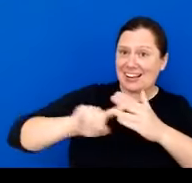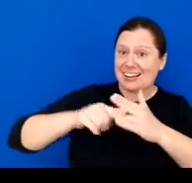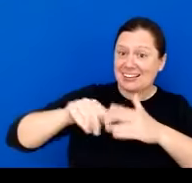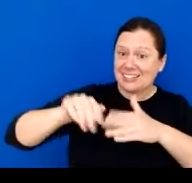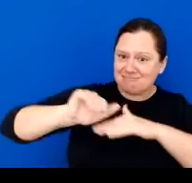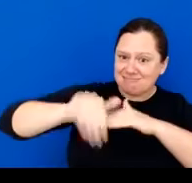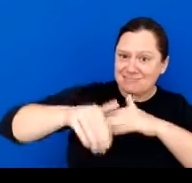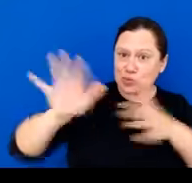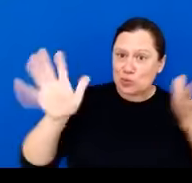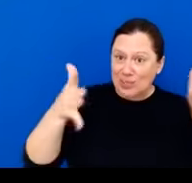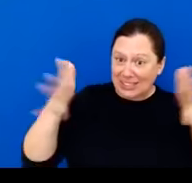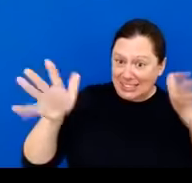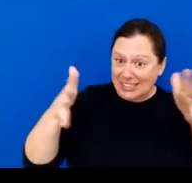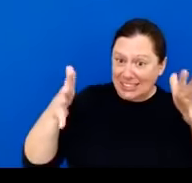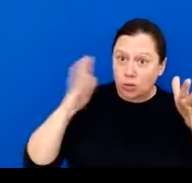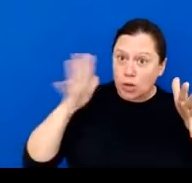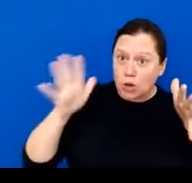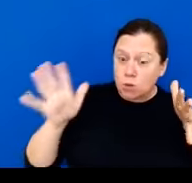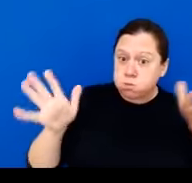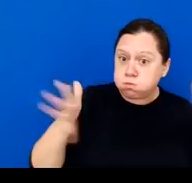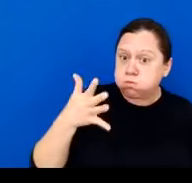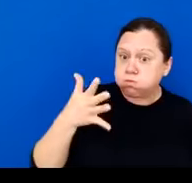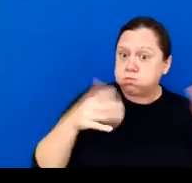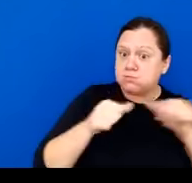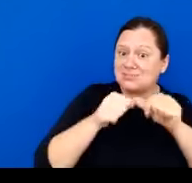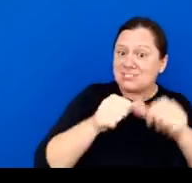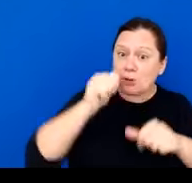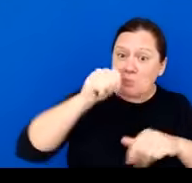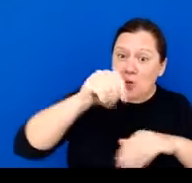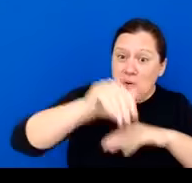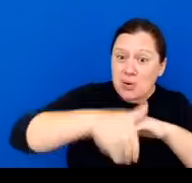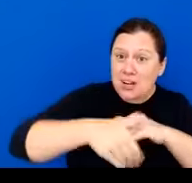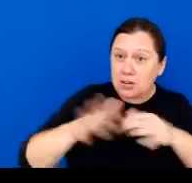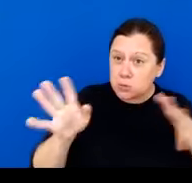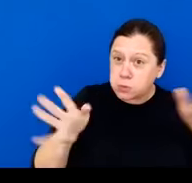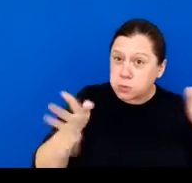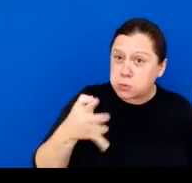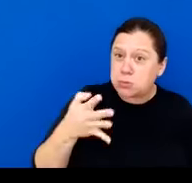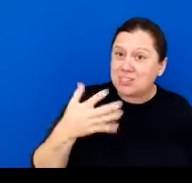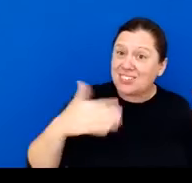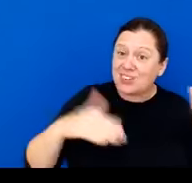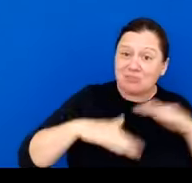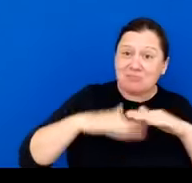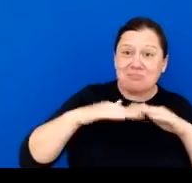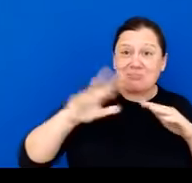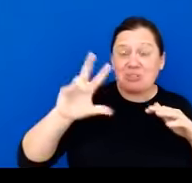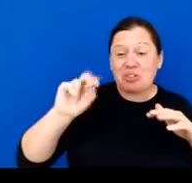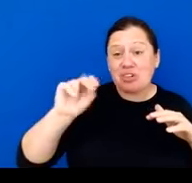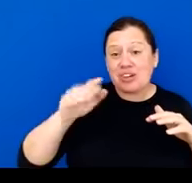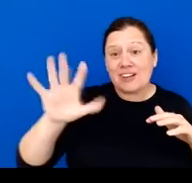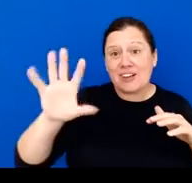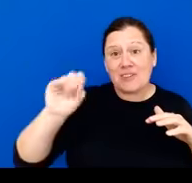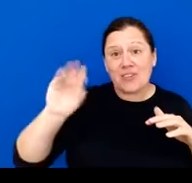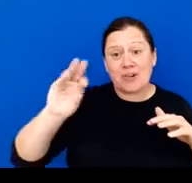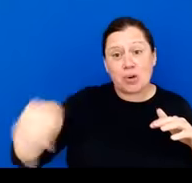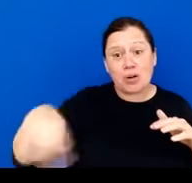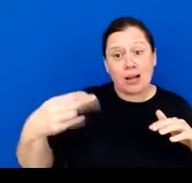tomorrow night we could see gusts 30 to 50 miles per hour at higher elevations so